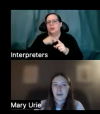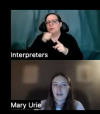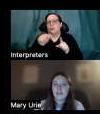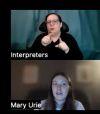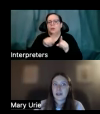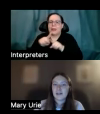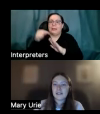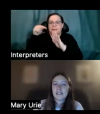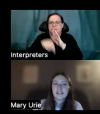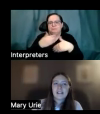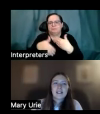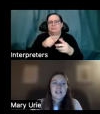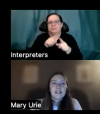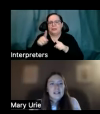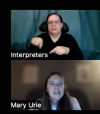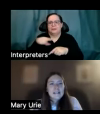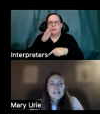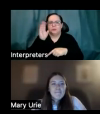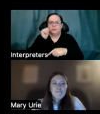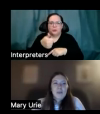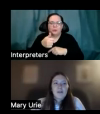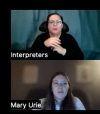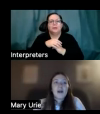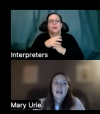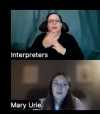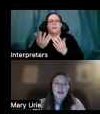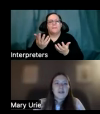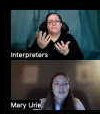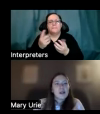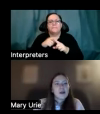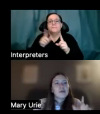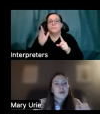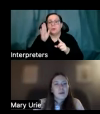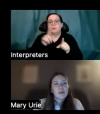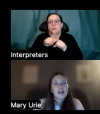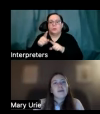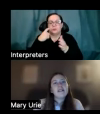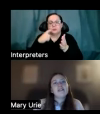they would tomorrow. But I will also note with public comment,